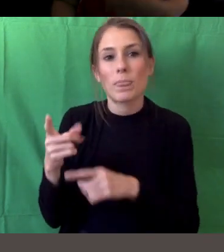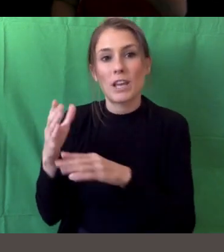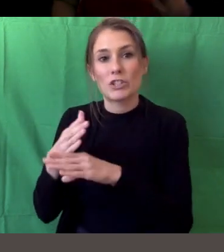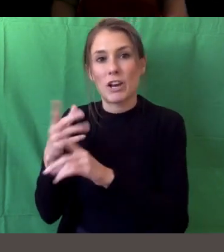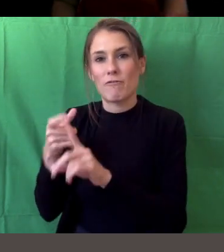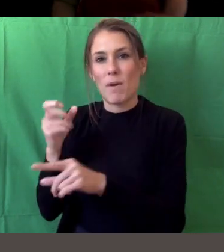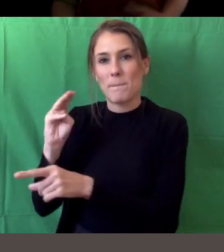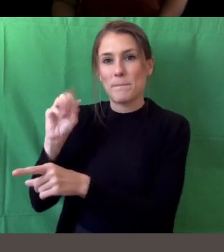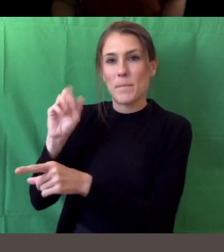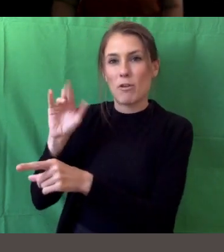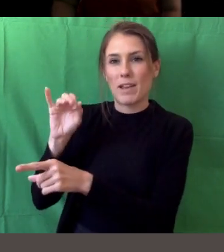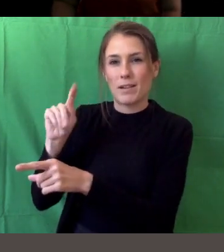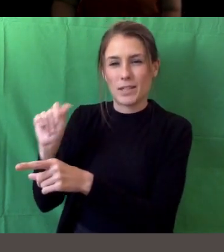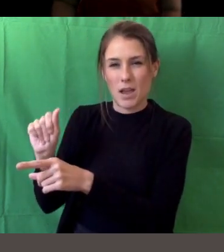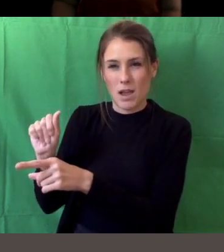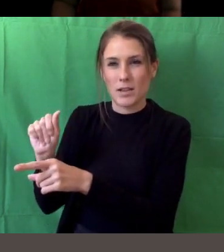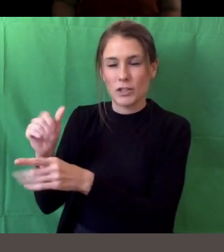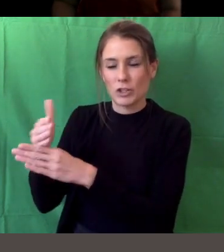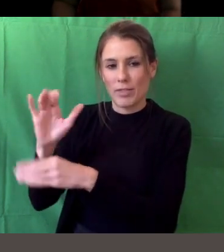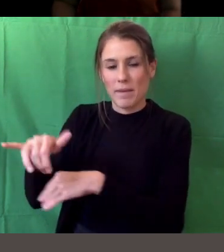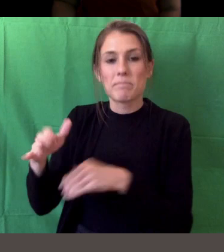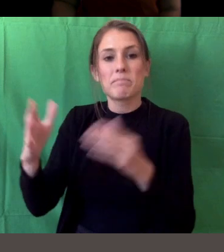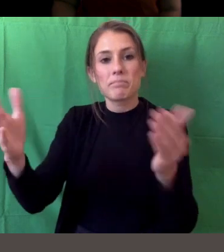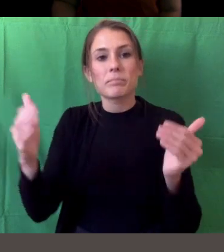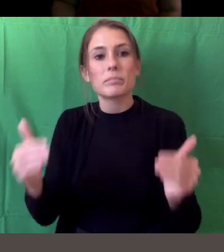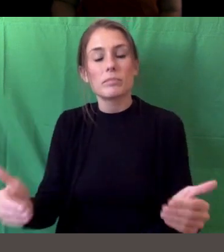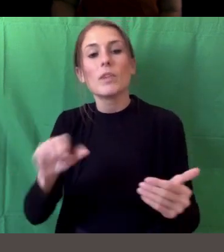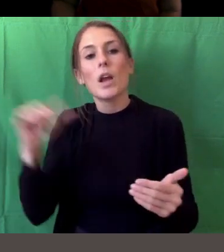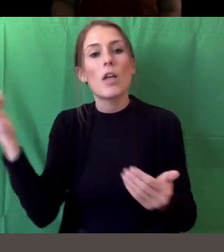this is shared by Mariatta.